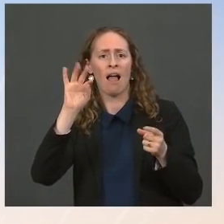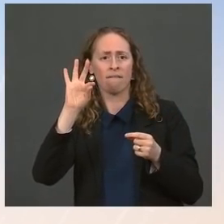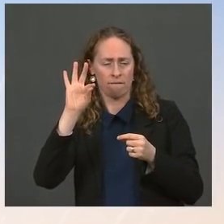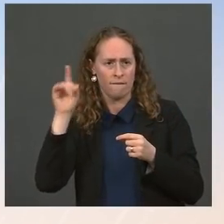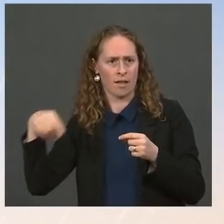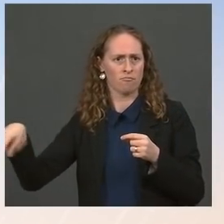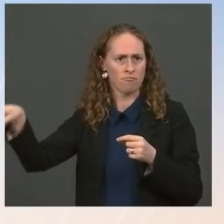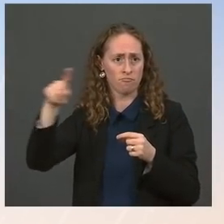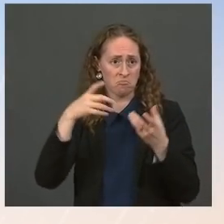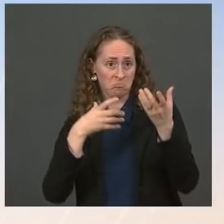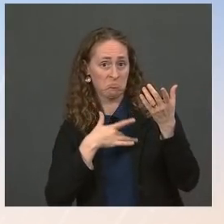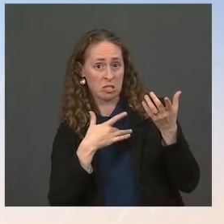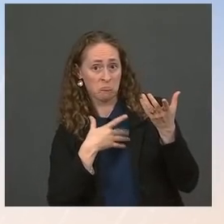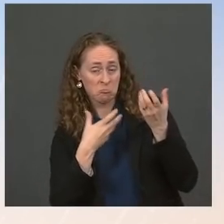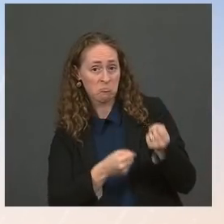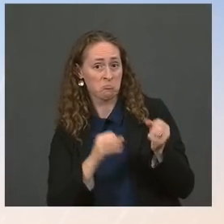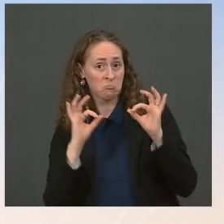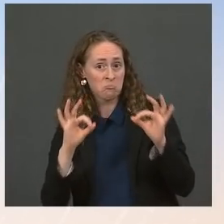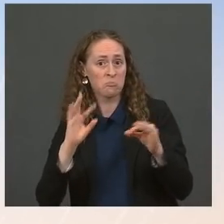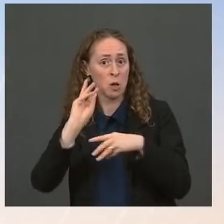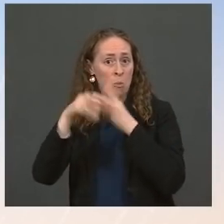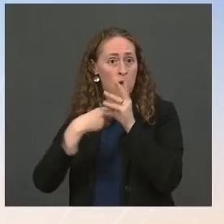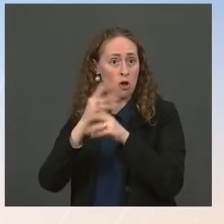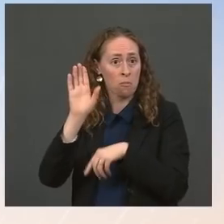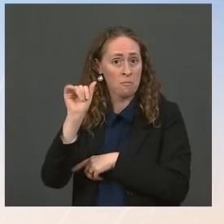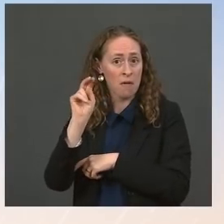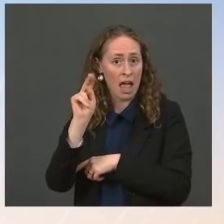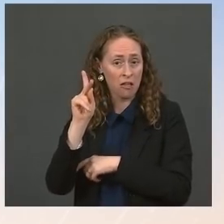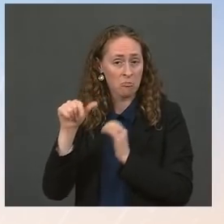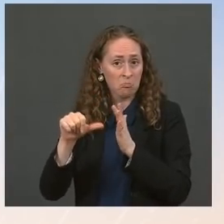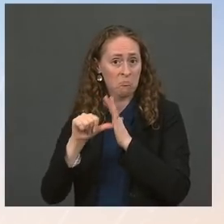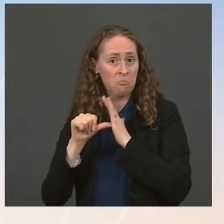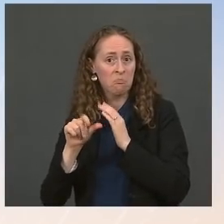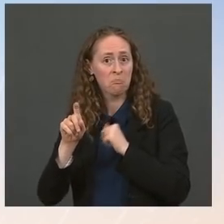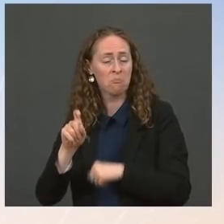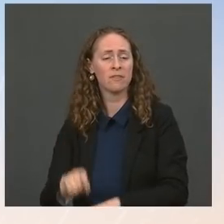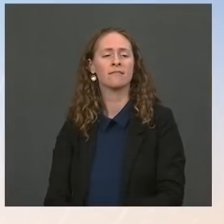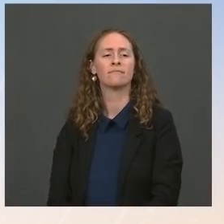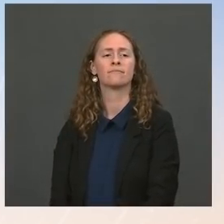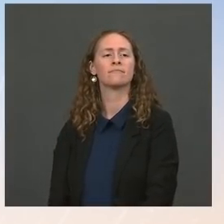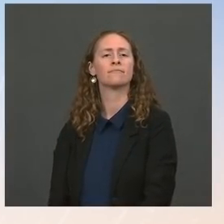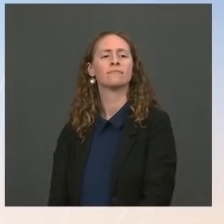given the questions about the integrity of each institution? And is he concerned about China's growing influence